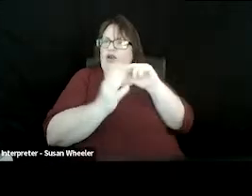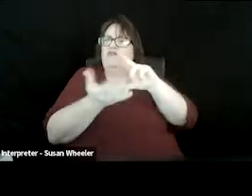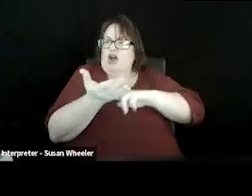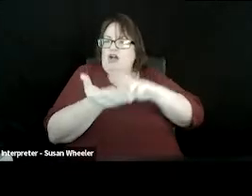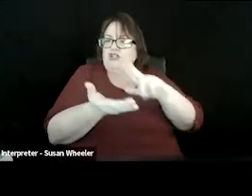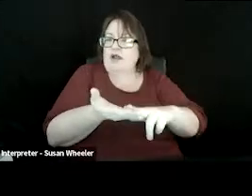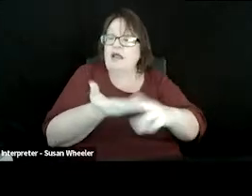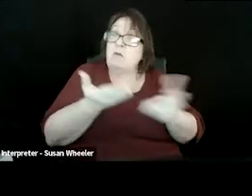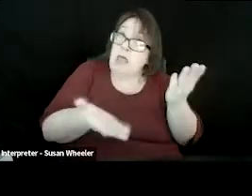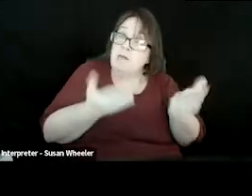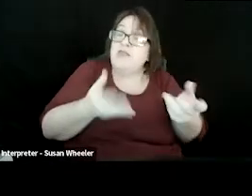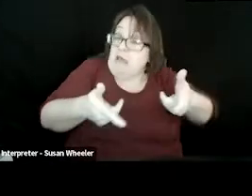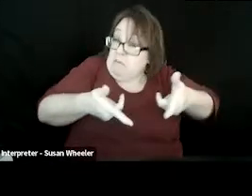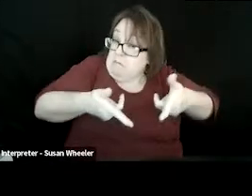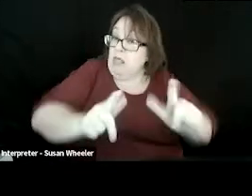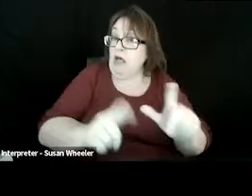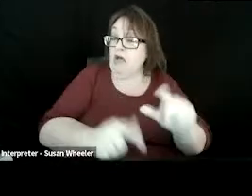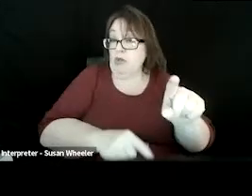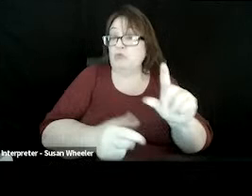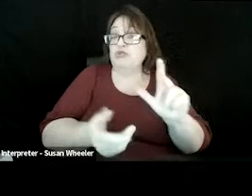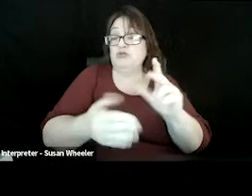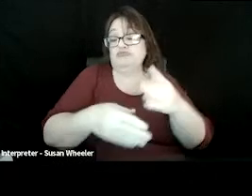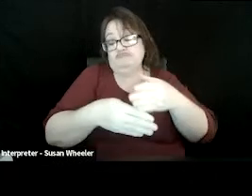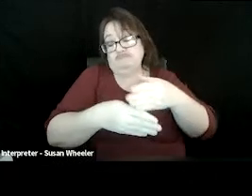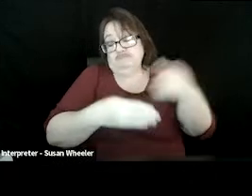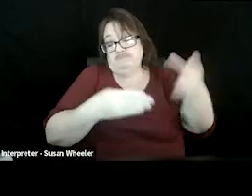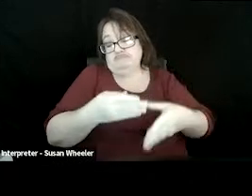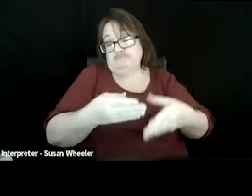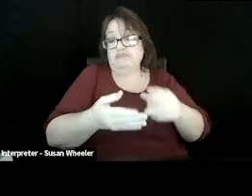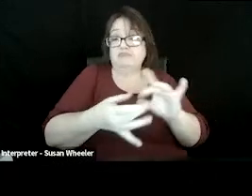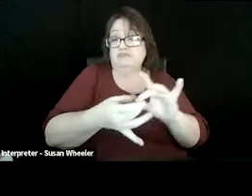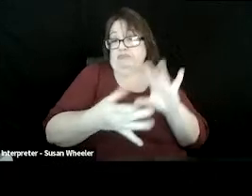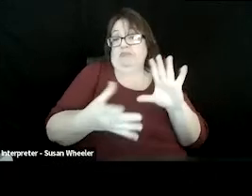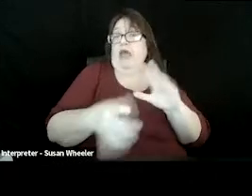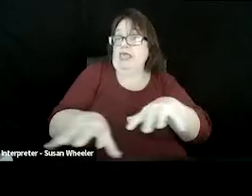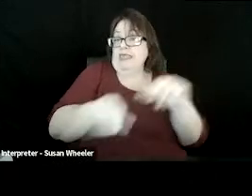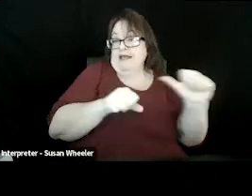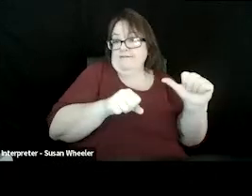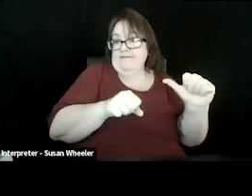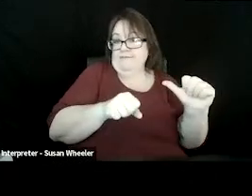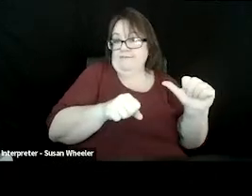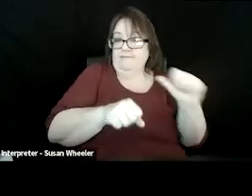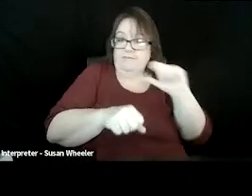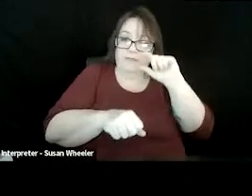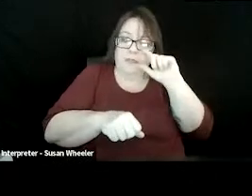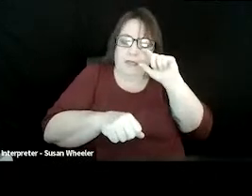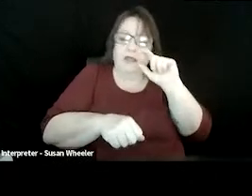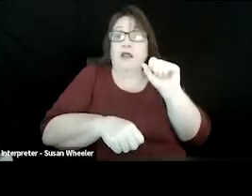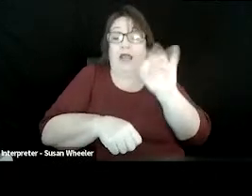to terminate your contract and leave. Generally if you're gonna go to the competition,